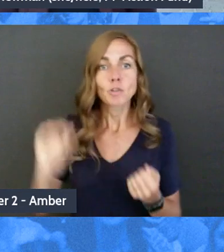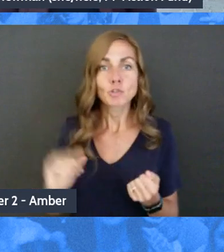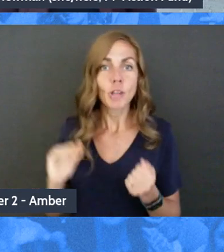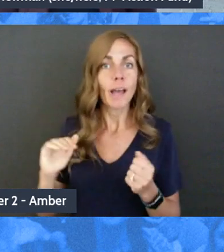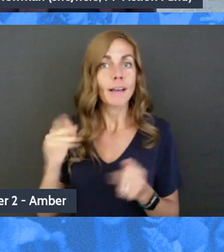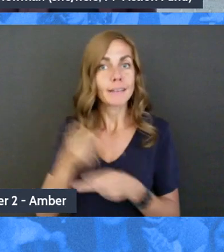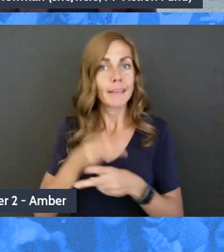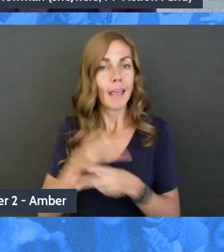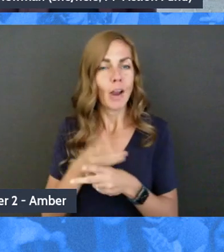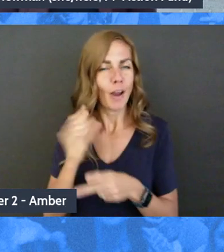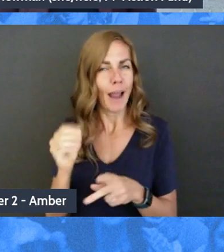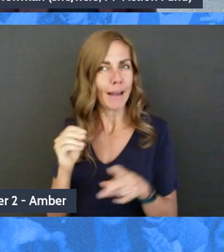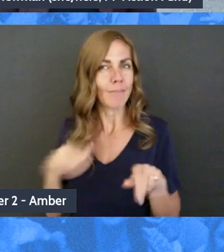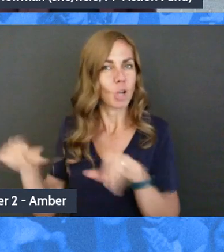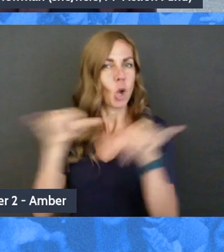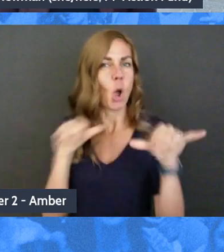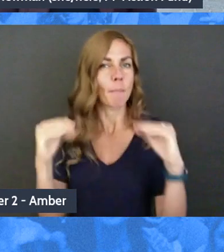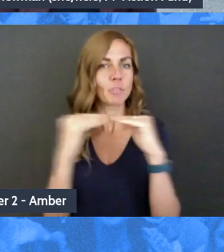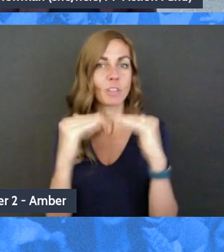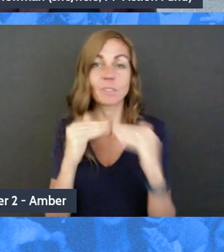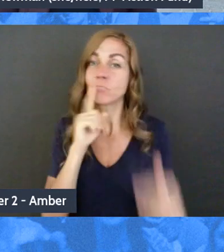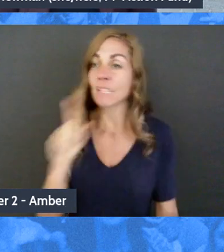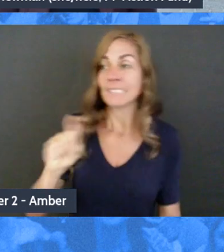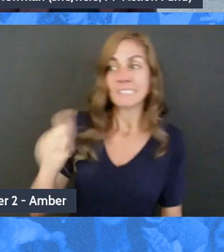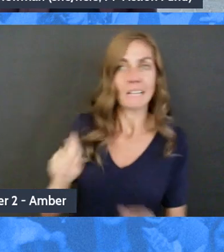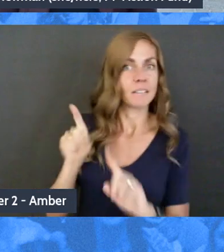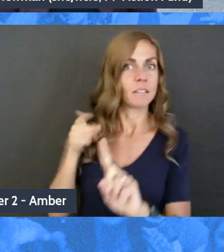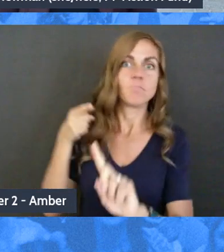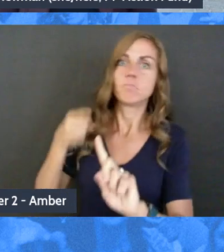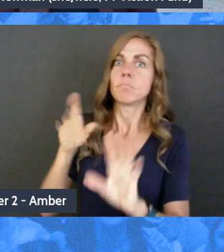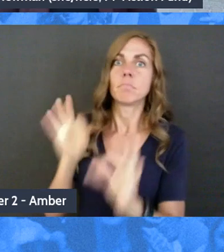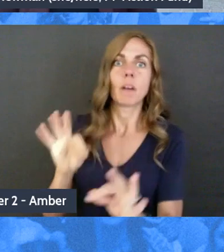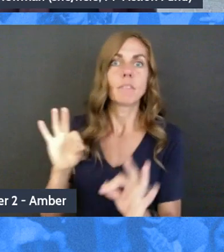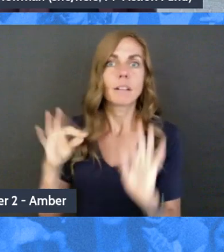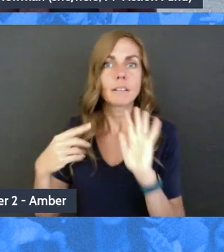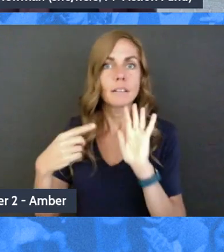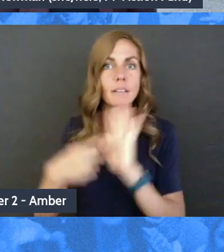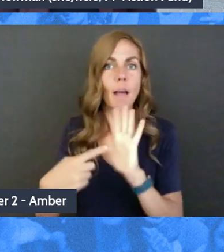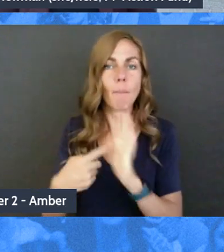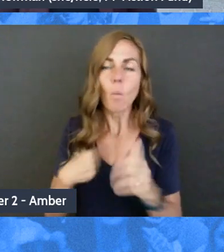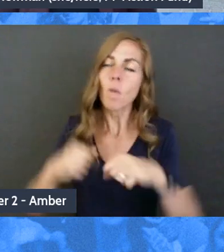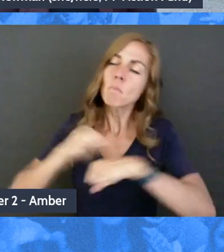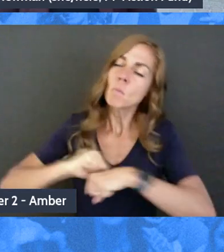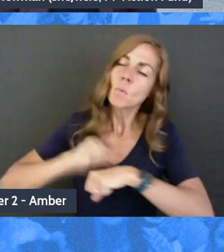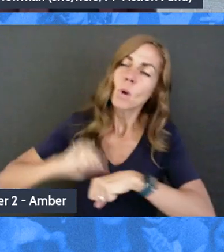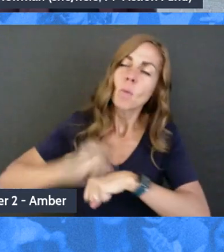And you said Texas was really the perfect example where we have been working with allies all summer